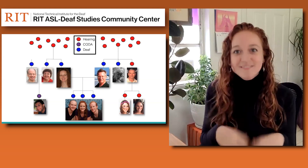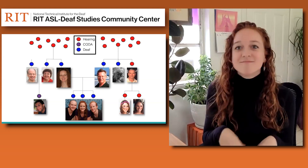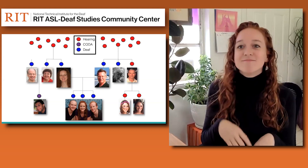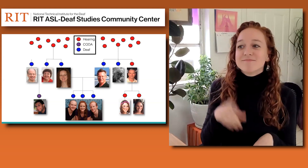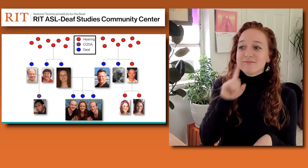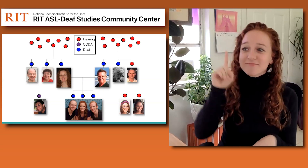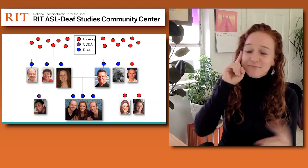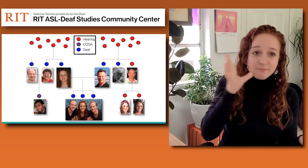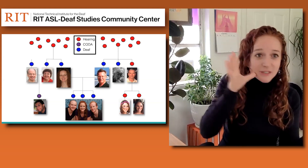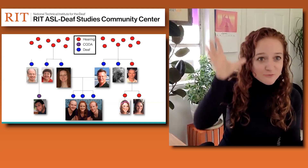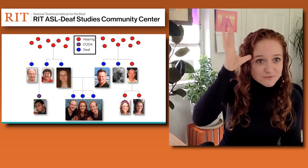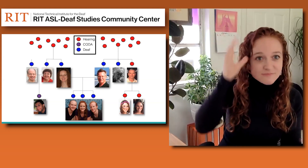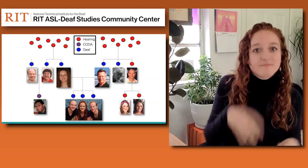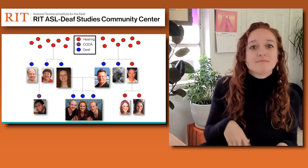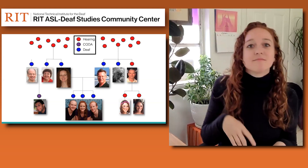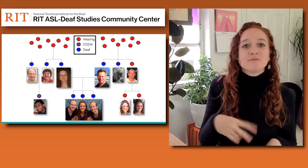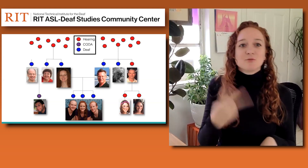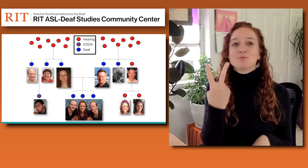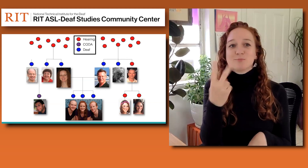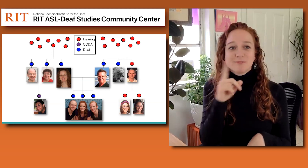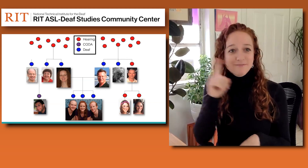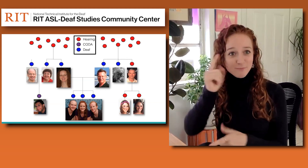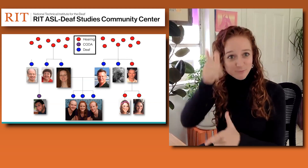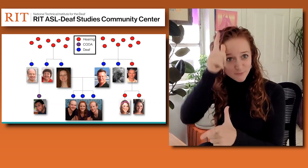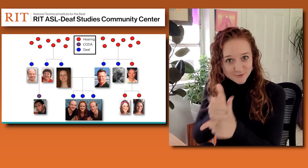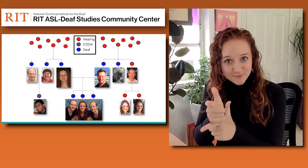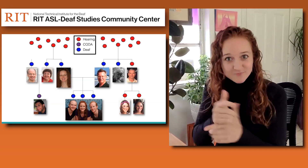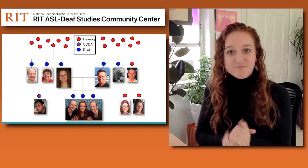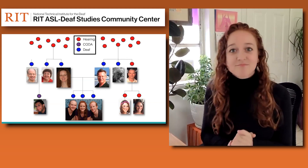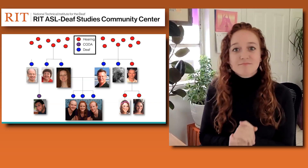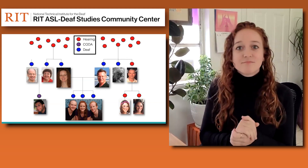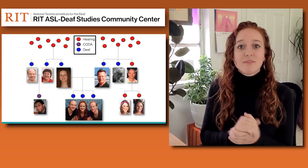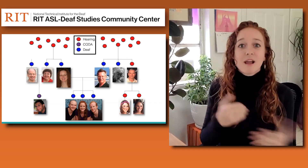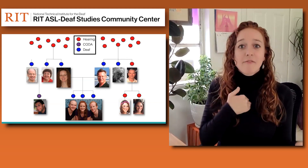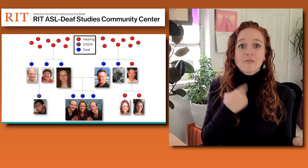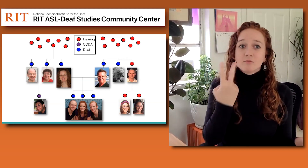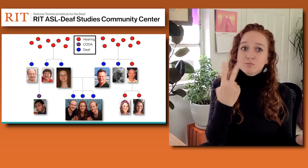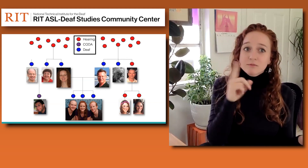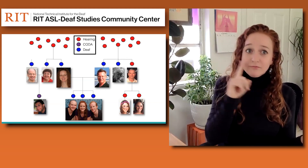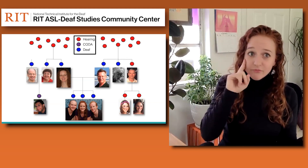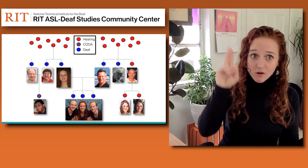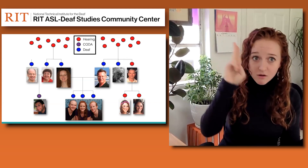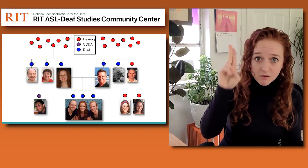I come from a deaf family. I have deaf parents. I have two deaf brothers.